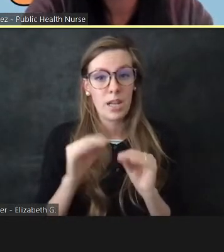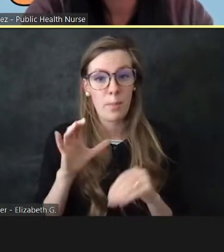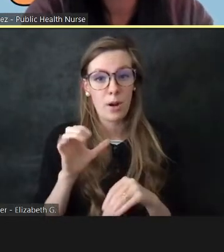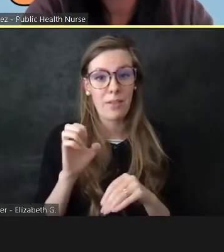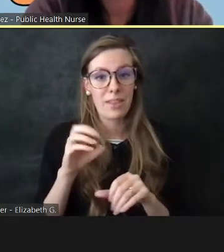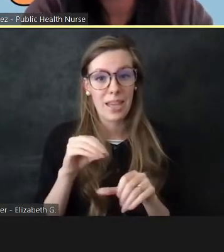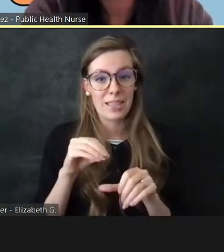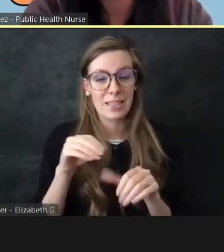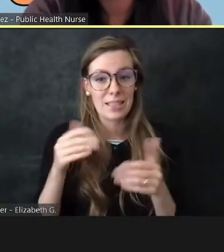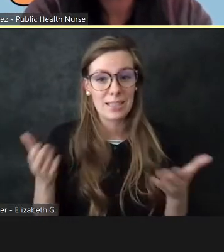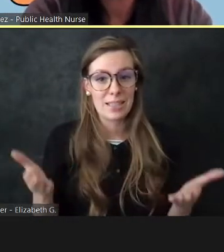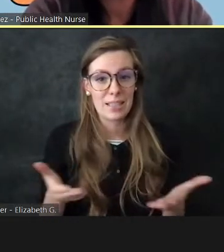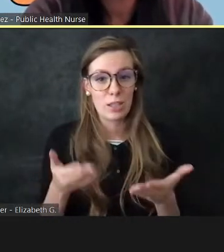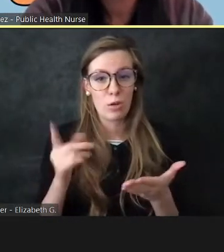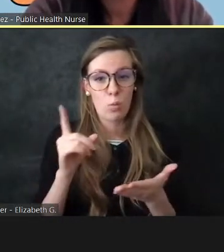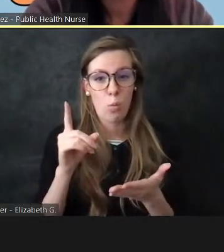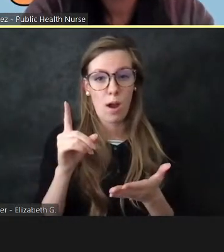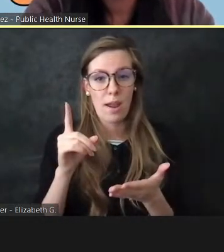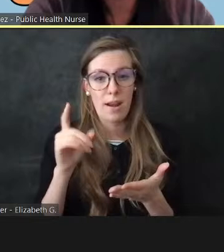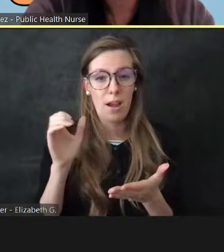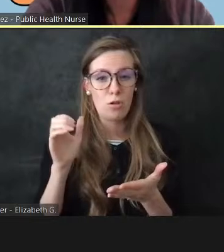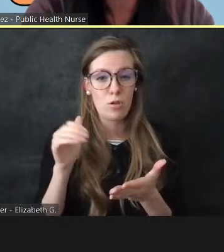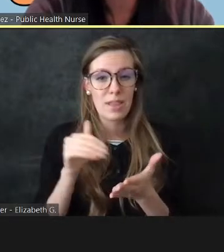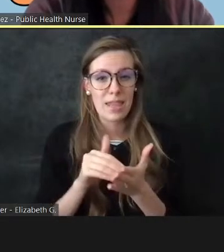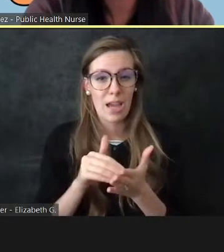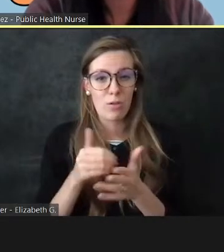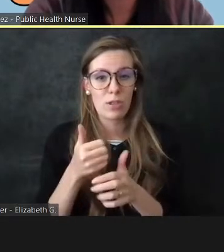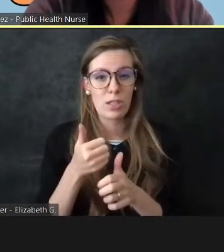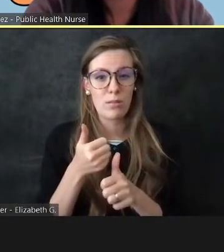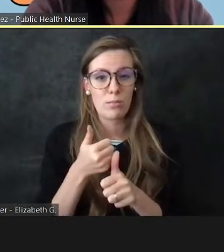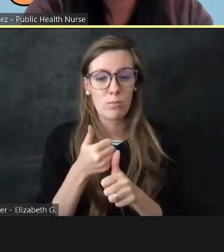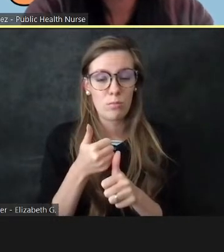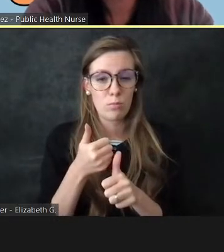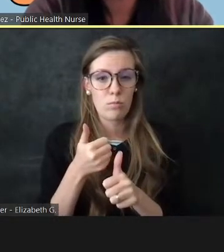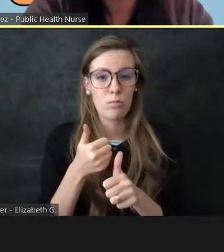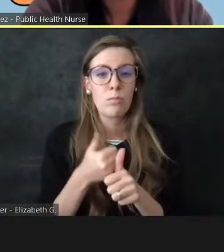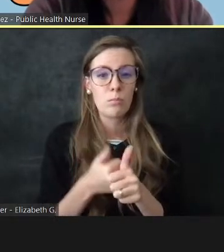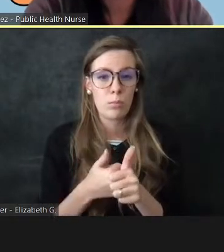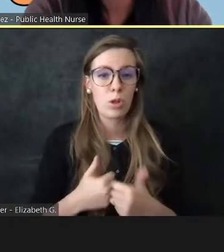100,000 residence is a little high.